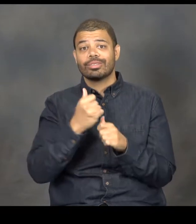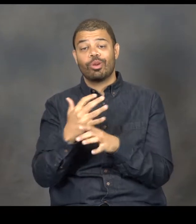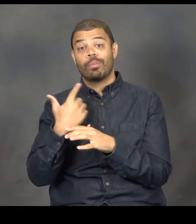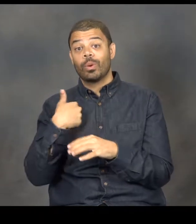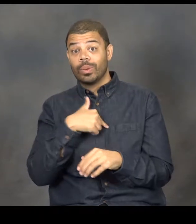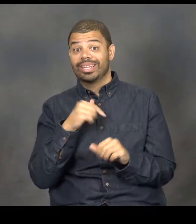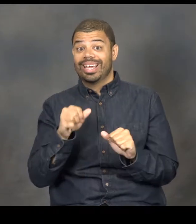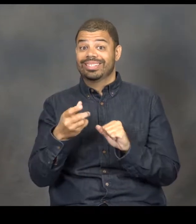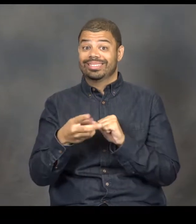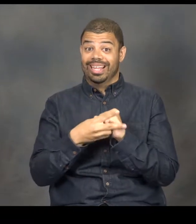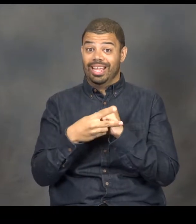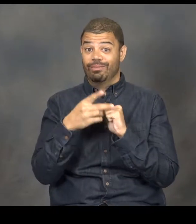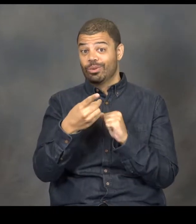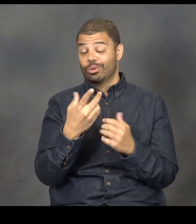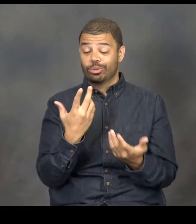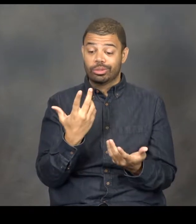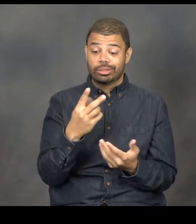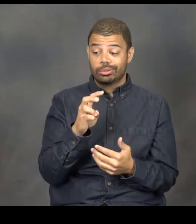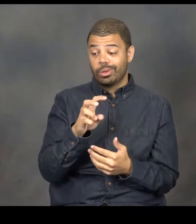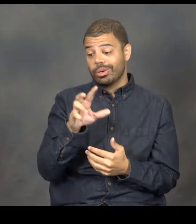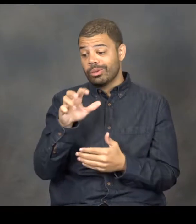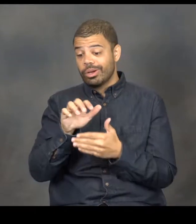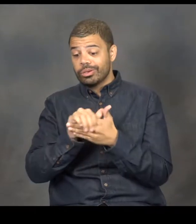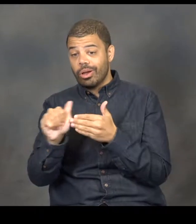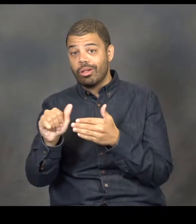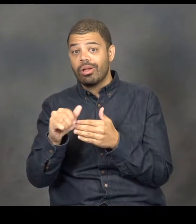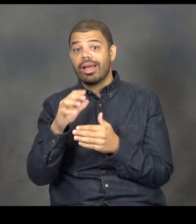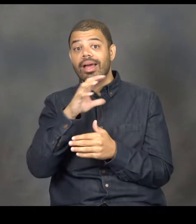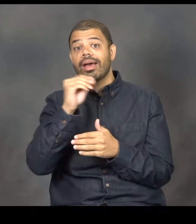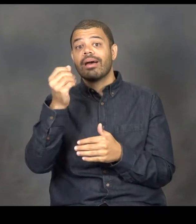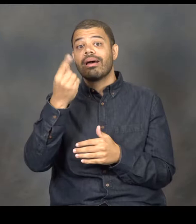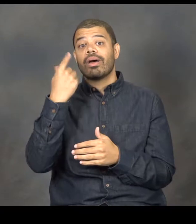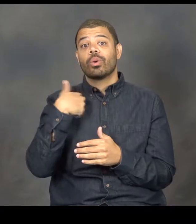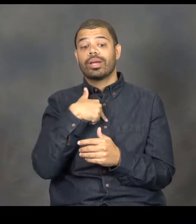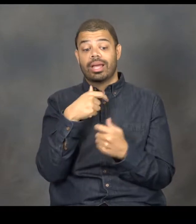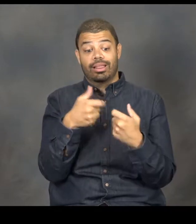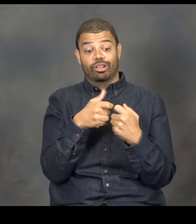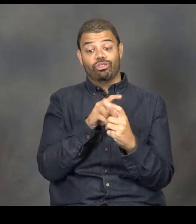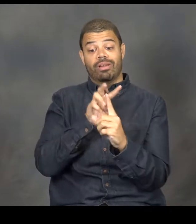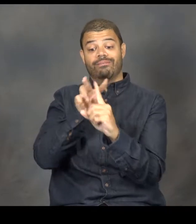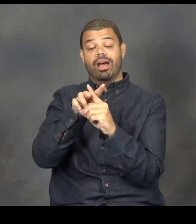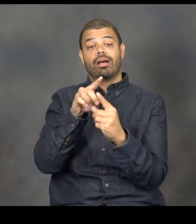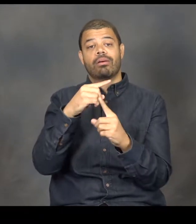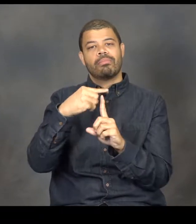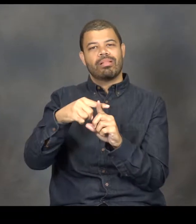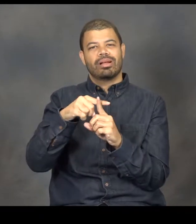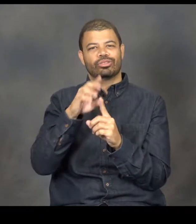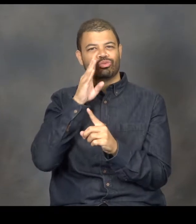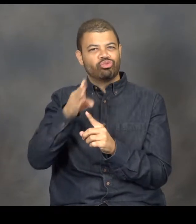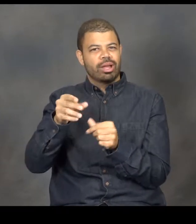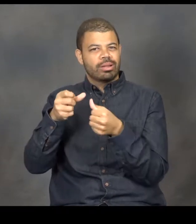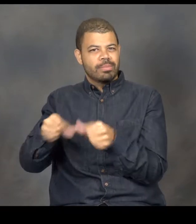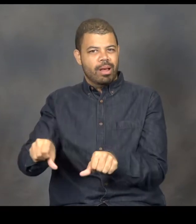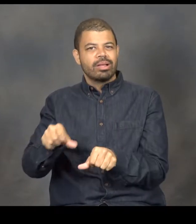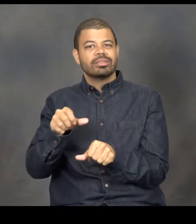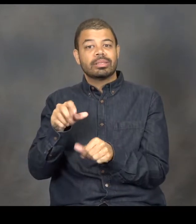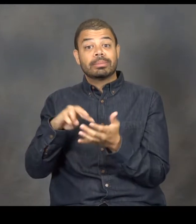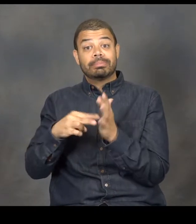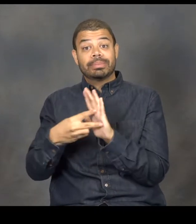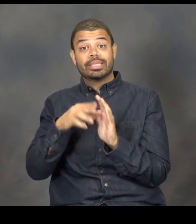So a family that comes to our tax site has to meet income eligibility guidelines. An individual or family can have income up to $54,000 a year during this 2018 tax season which is the season when we prepare, current year meaning tax season 2017. We always do the current year tax return during our regular tax season which runs from the end of January until tax day.